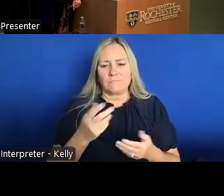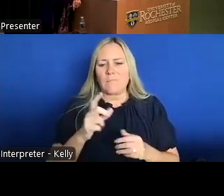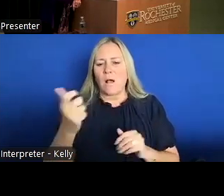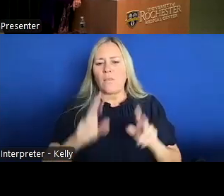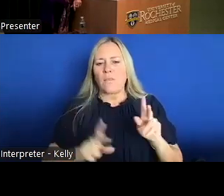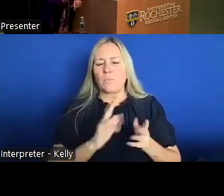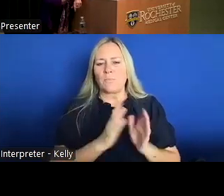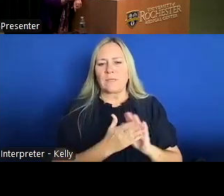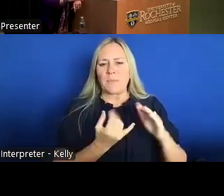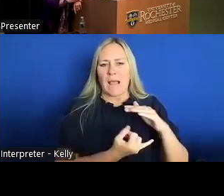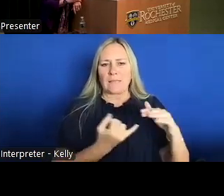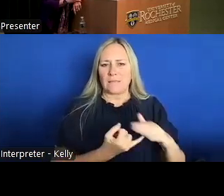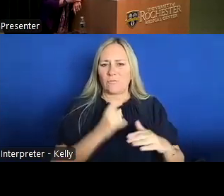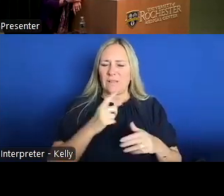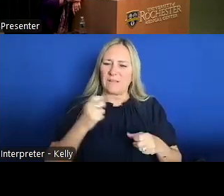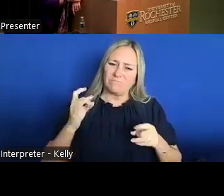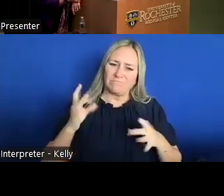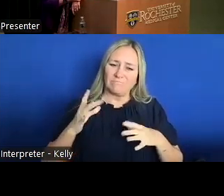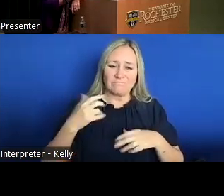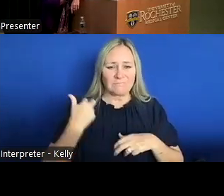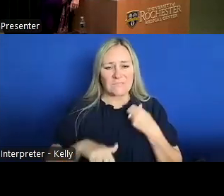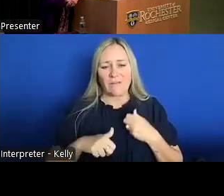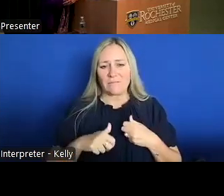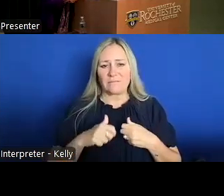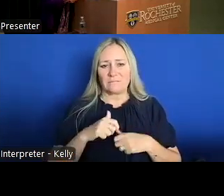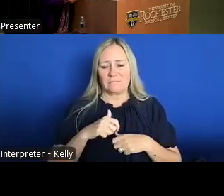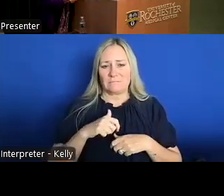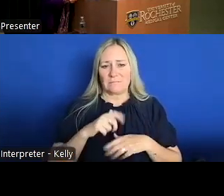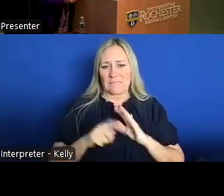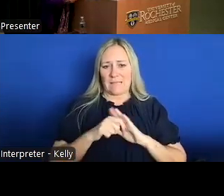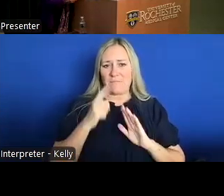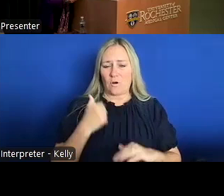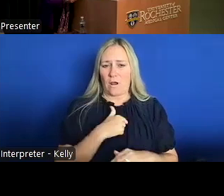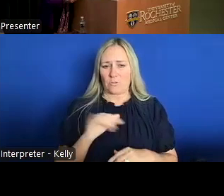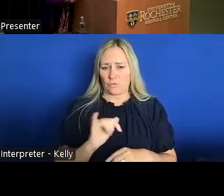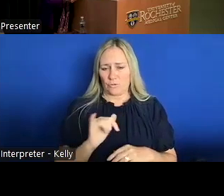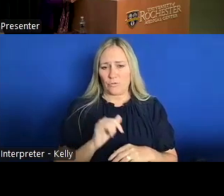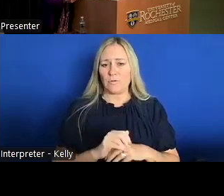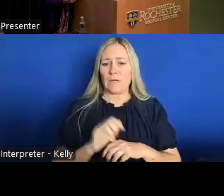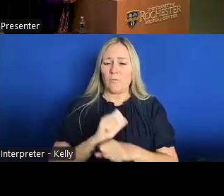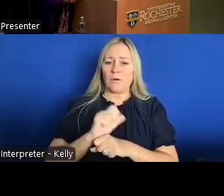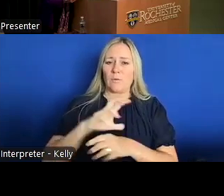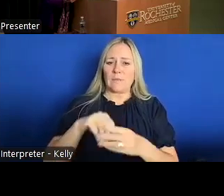extremely difficult time and uh working across the hospital my experience is that people have